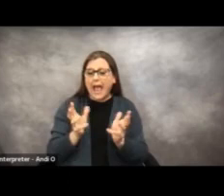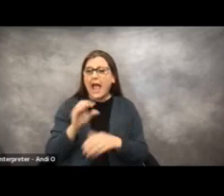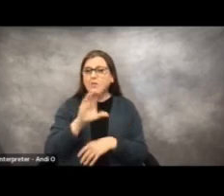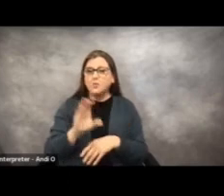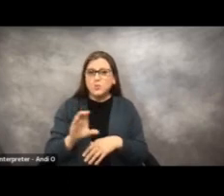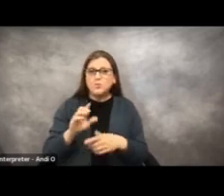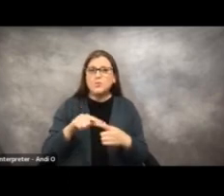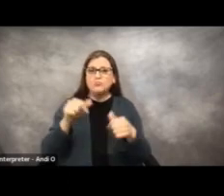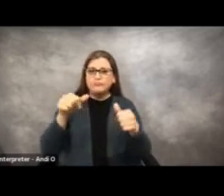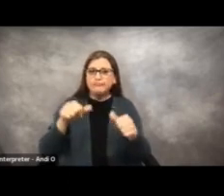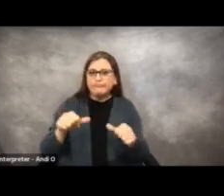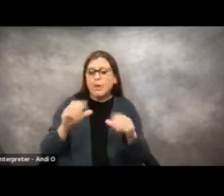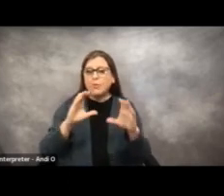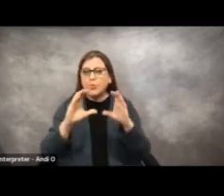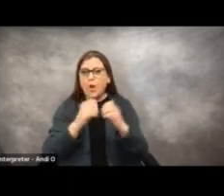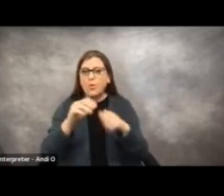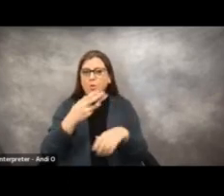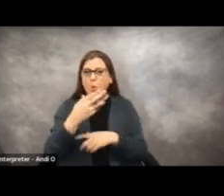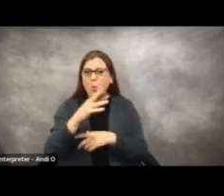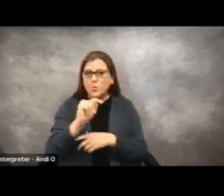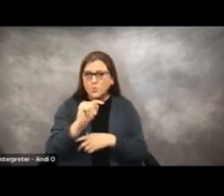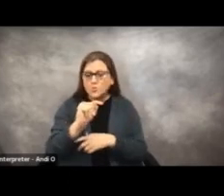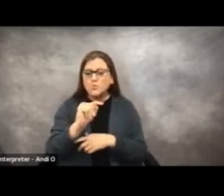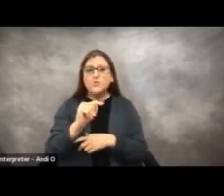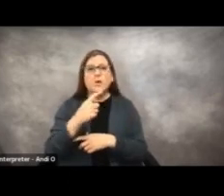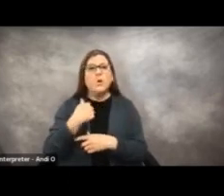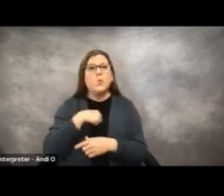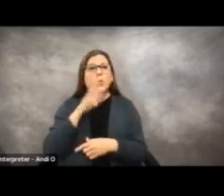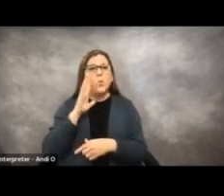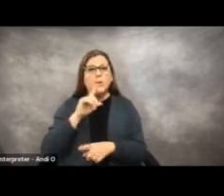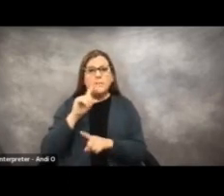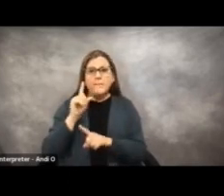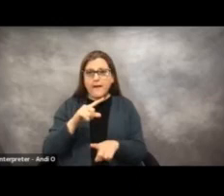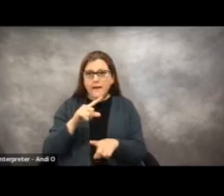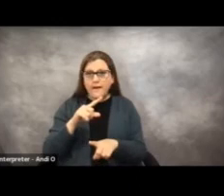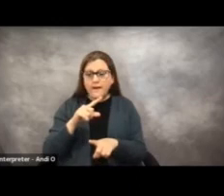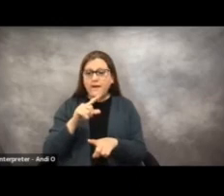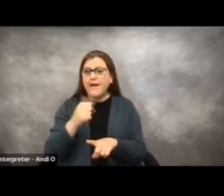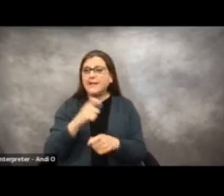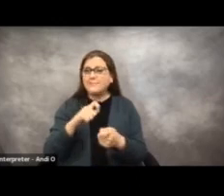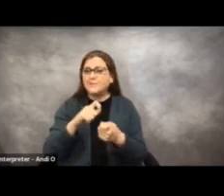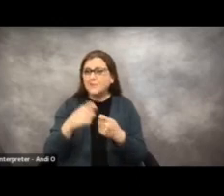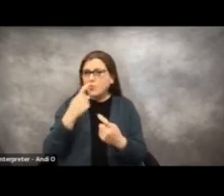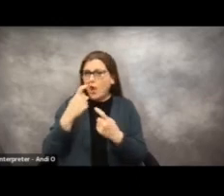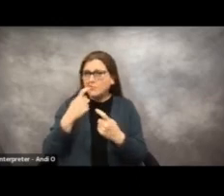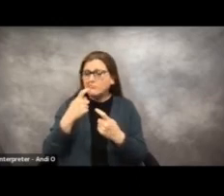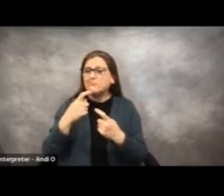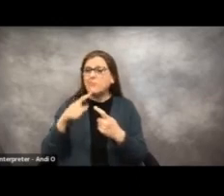communicate with the hosts. We will respond to the to the specific questions at the end of this webinar that have been